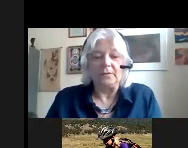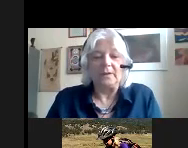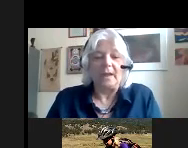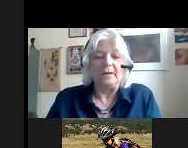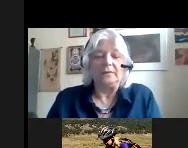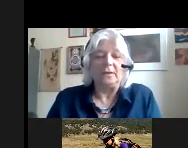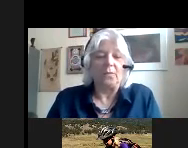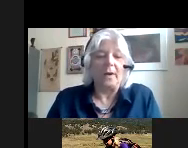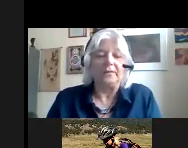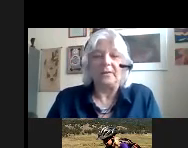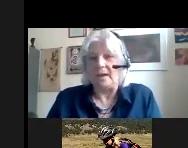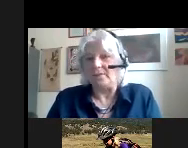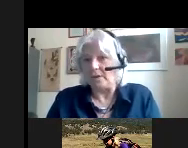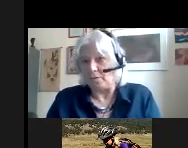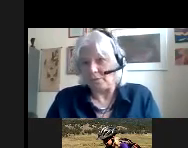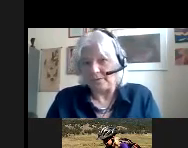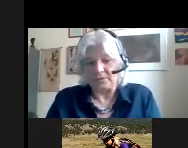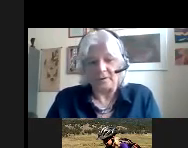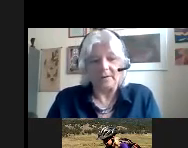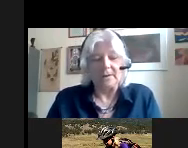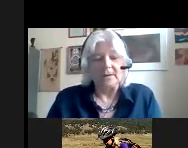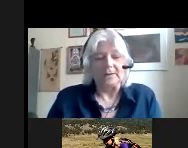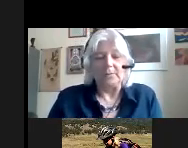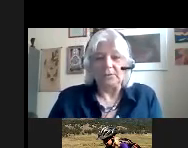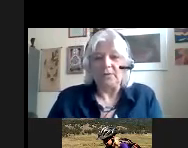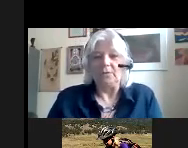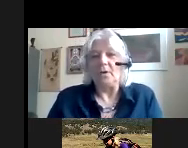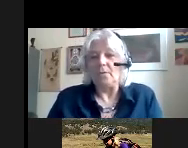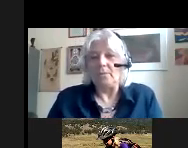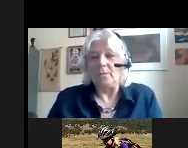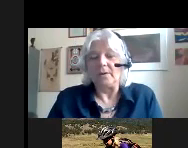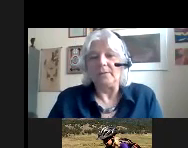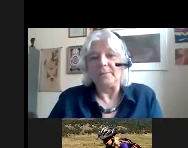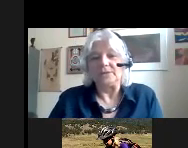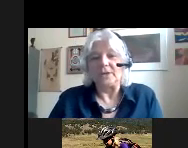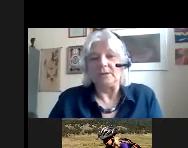This is also the case if whites have a criminal history. As most of you know, one of the biggest challenges